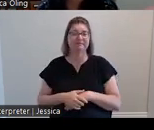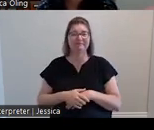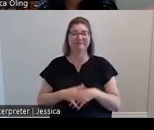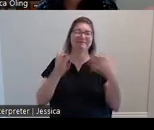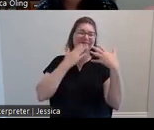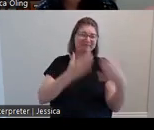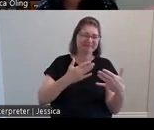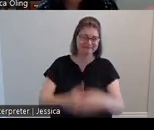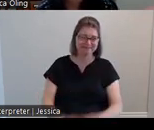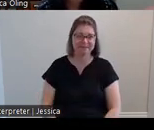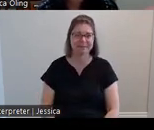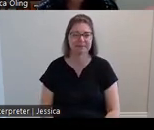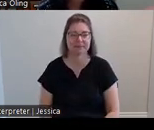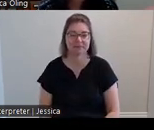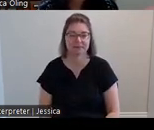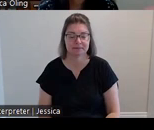(Carli Spina) Hi, everyone.